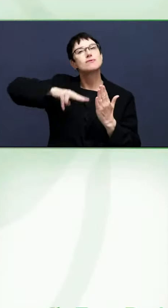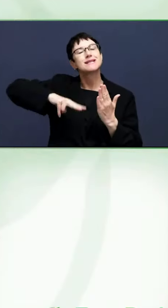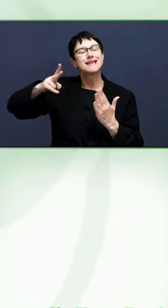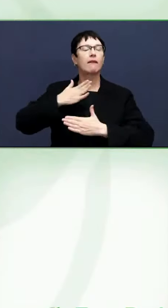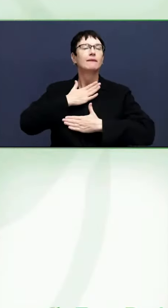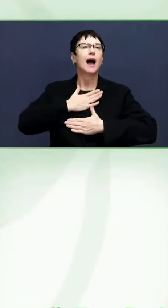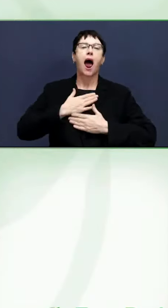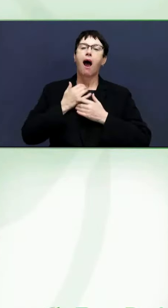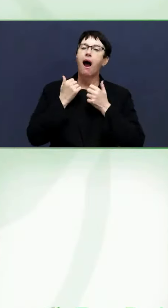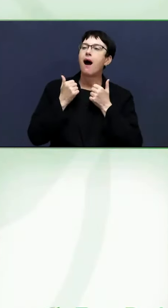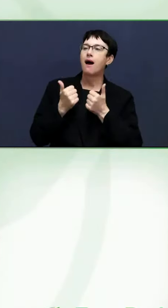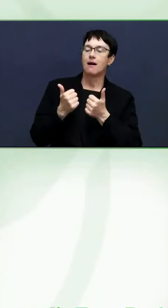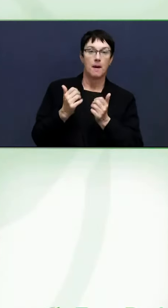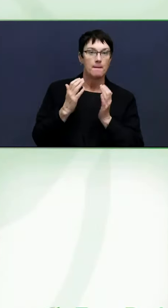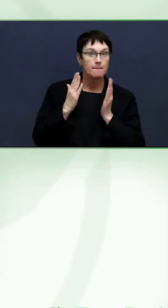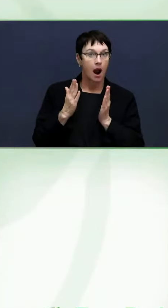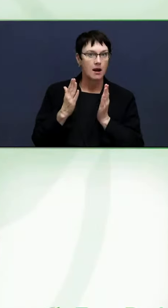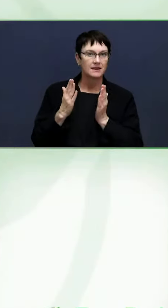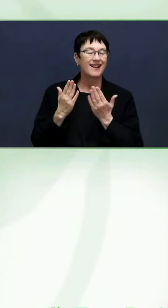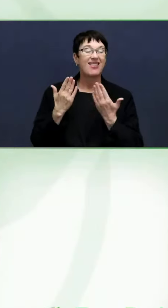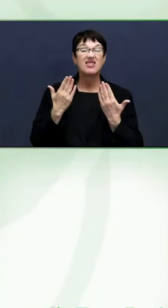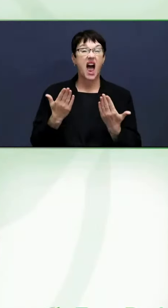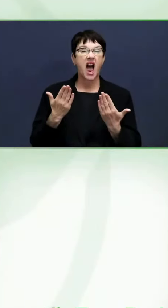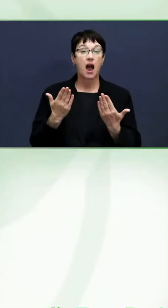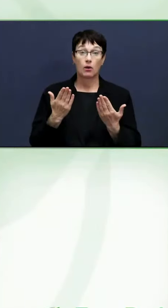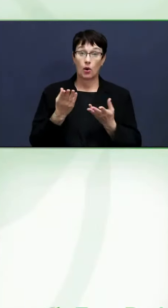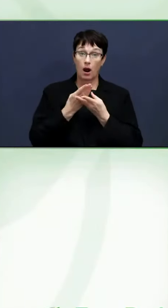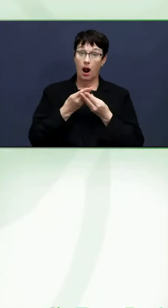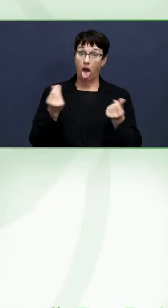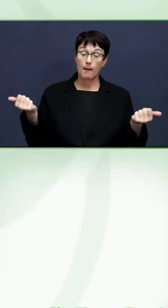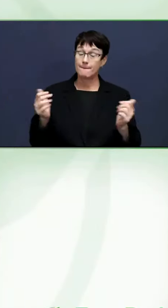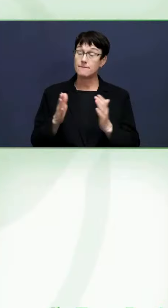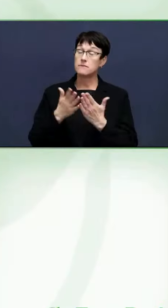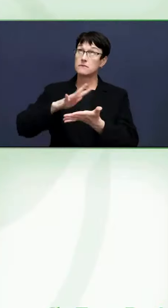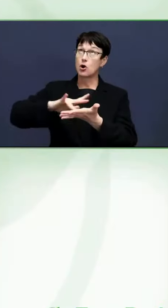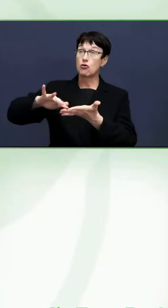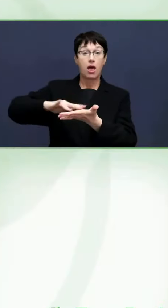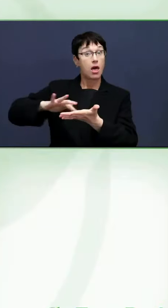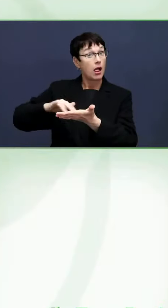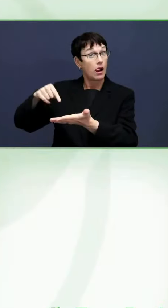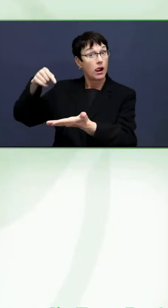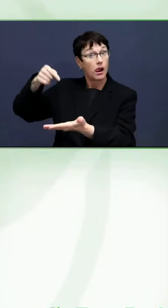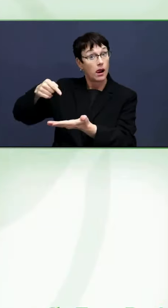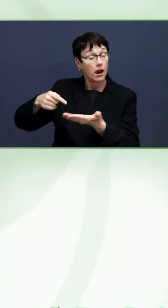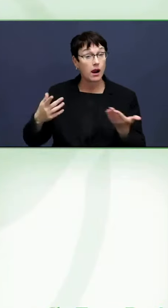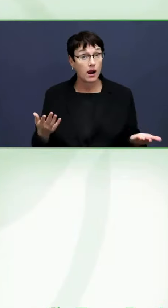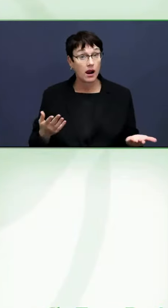He wants to learn engineering just by listening to the equations? Can you imagine?